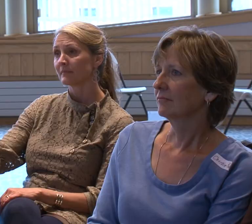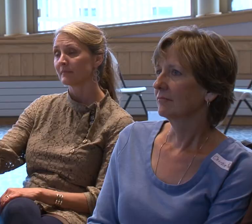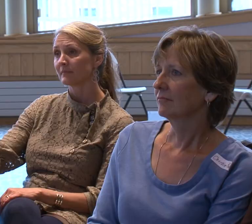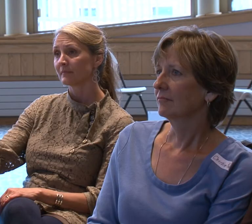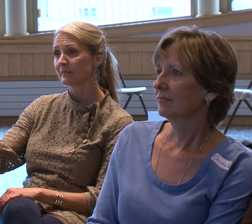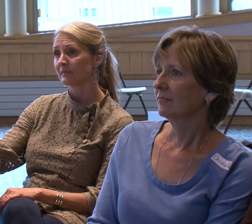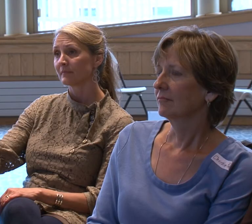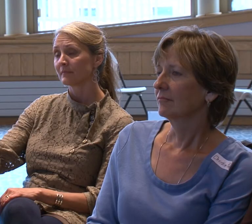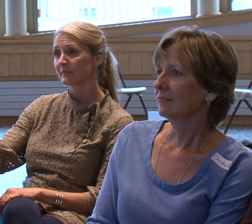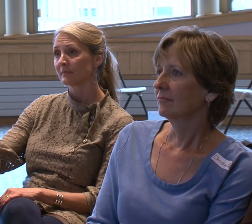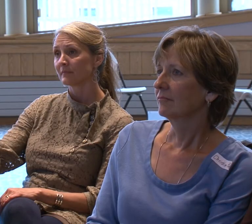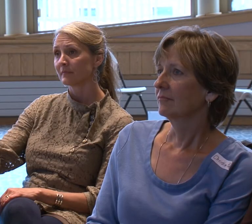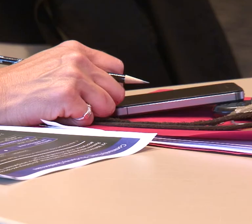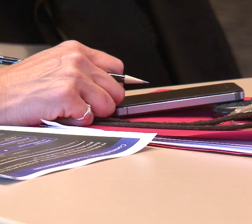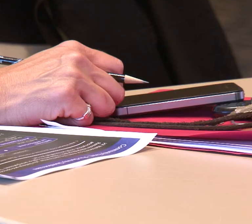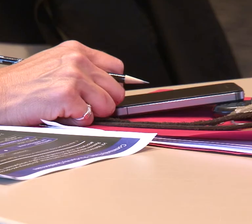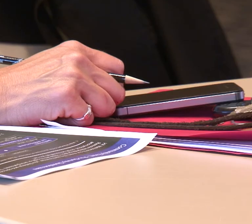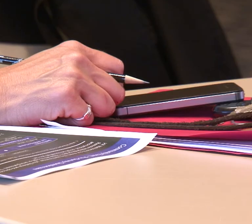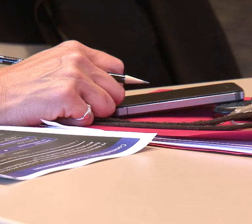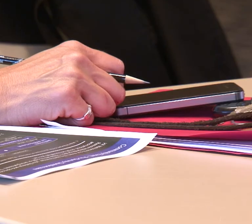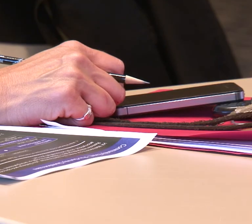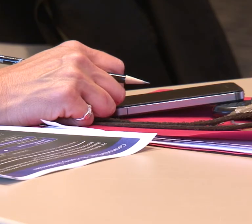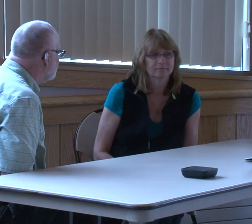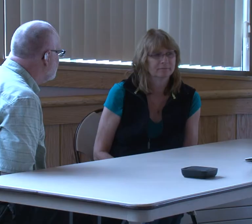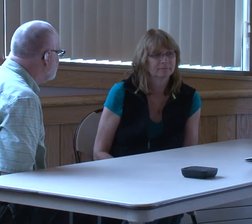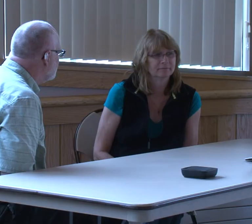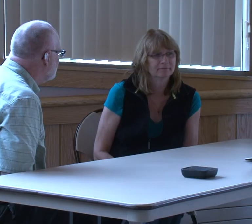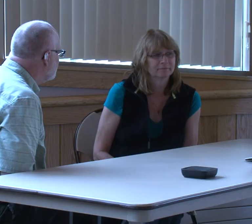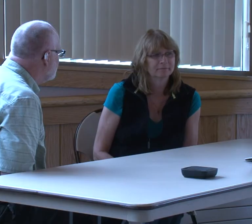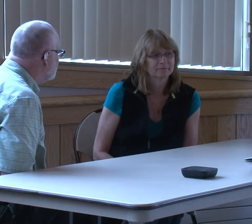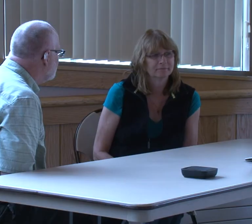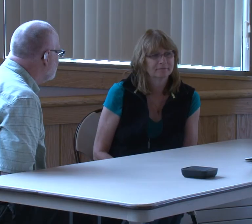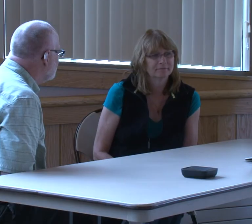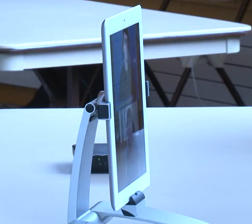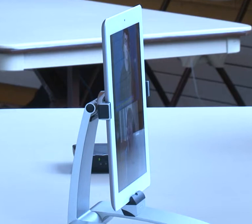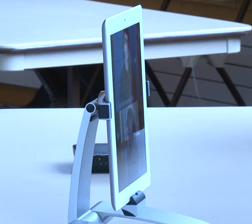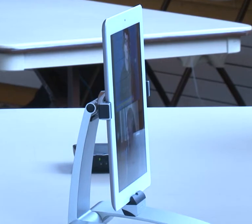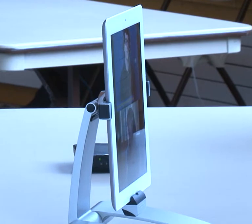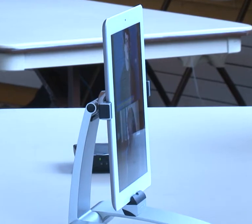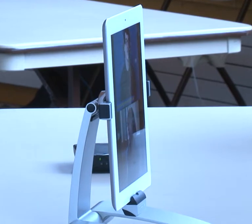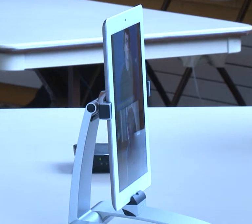ASLIS is trying to get feedback and try to figure out how VRI can be the next best thing.